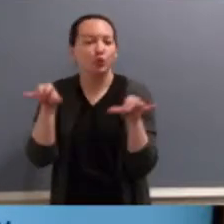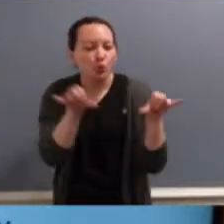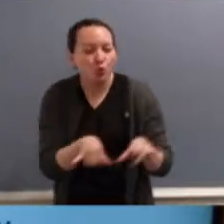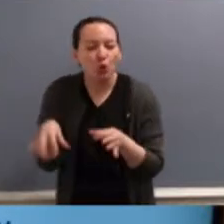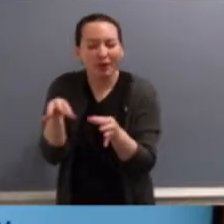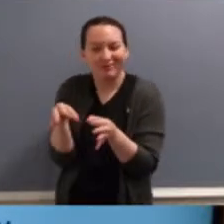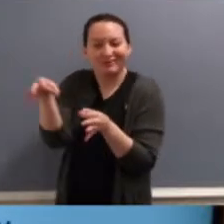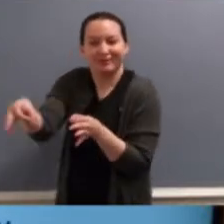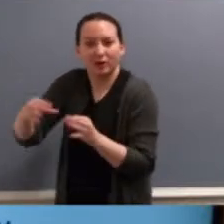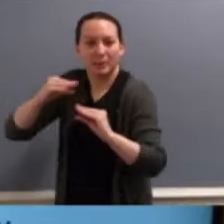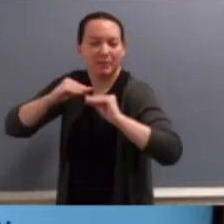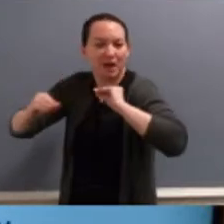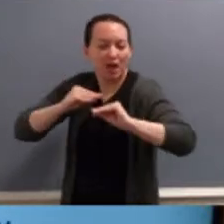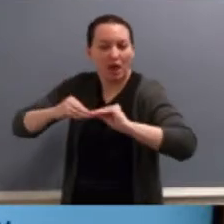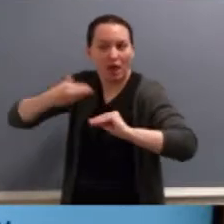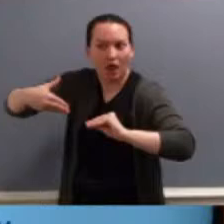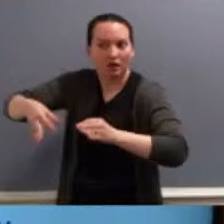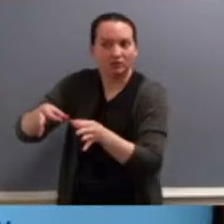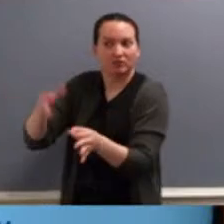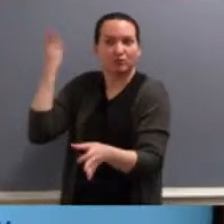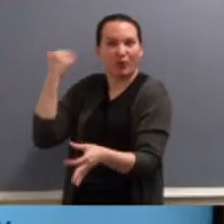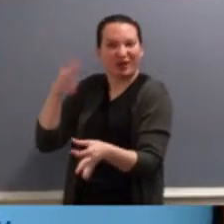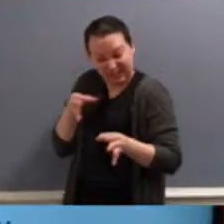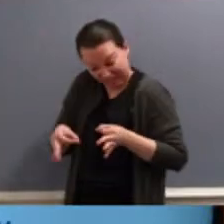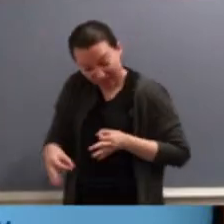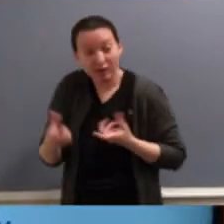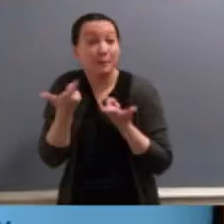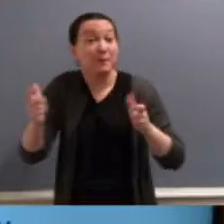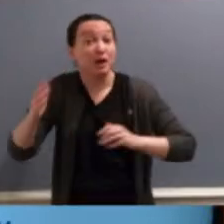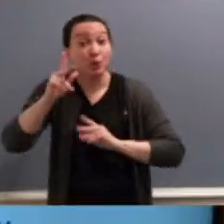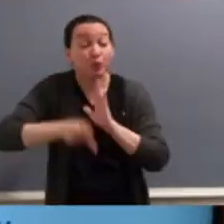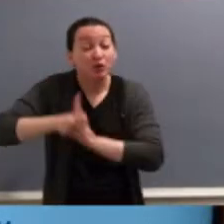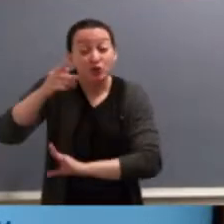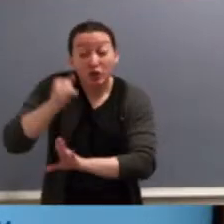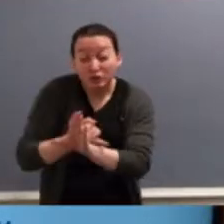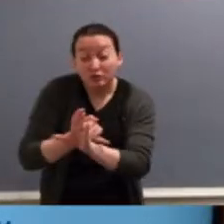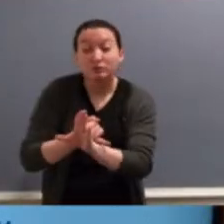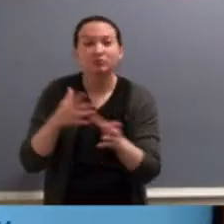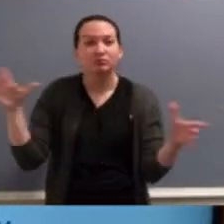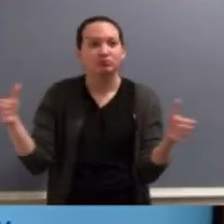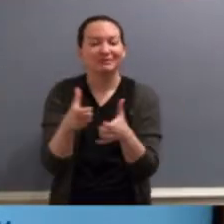capital maintenance and it includes larger projects like the consolidation of our 911